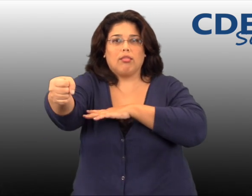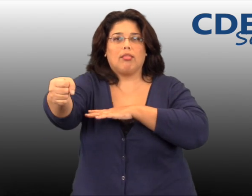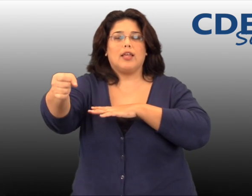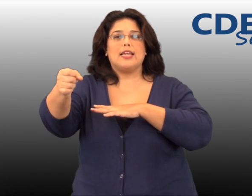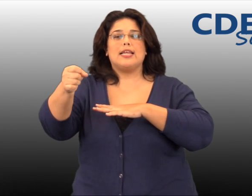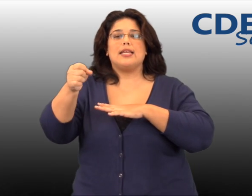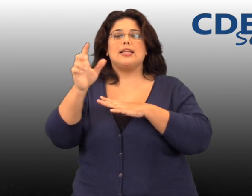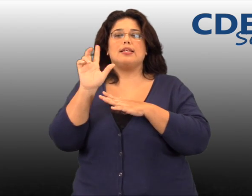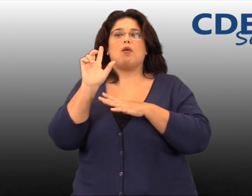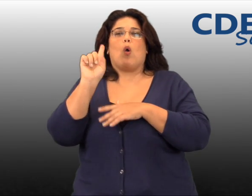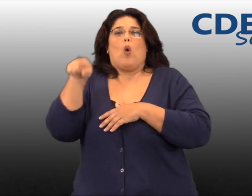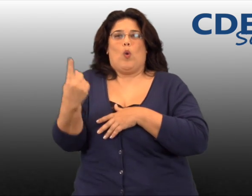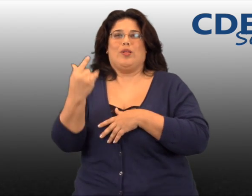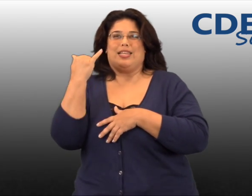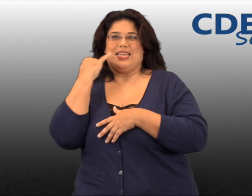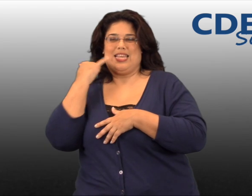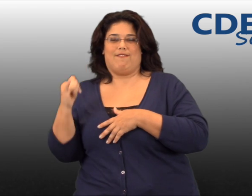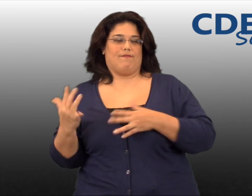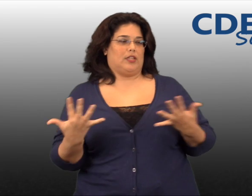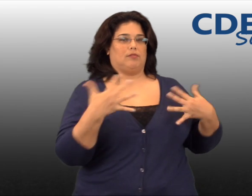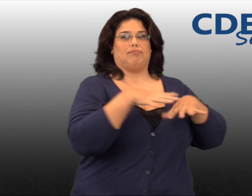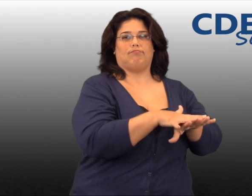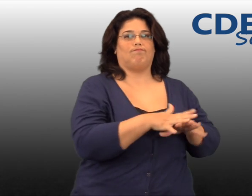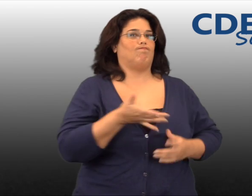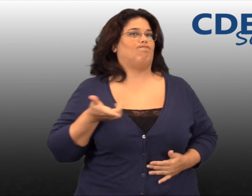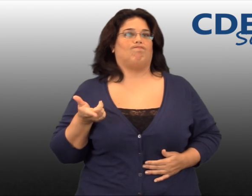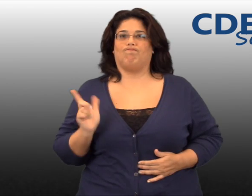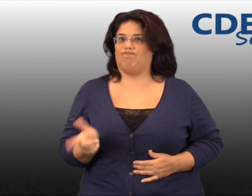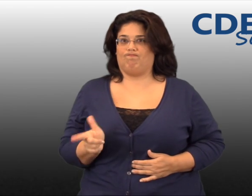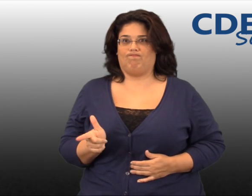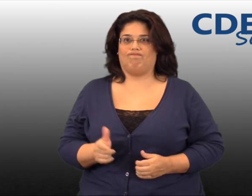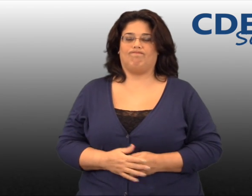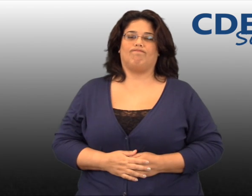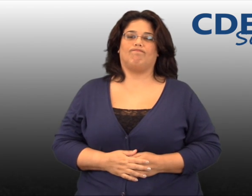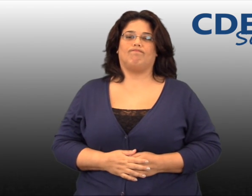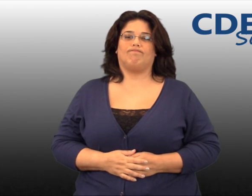from the regular educational environment occurs only if the disability is so severe that education